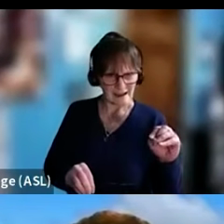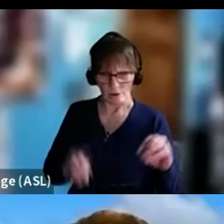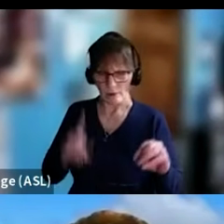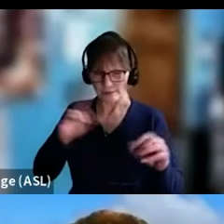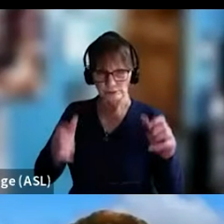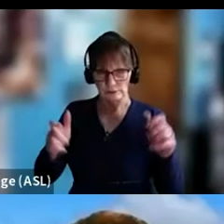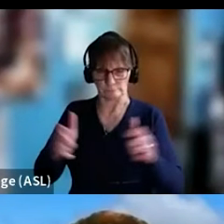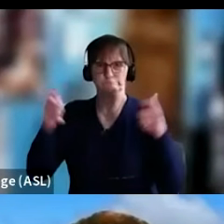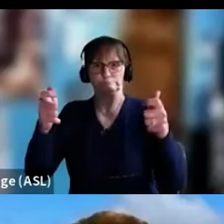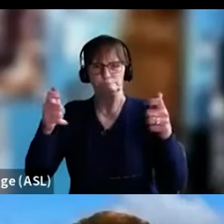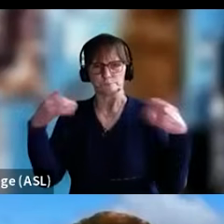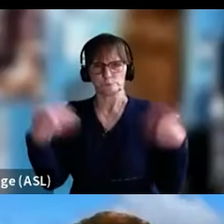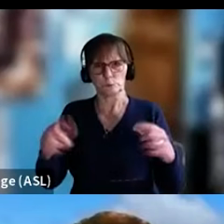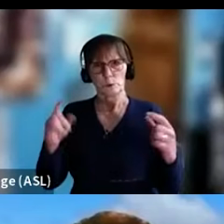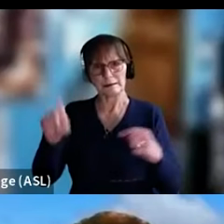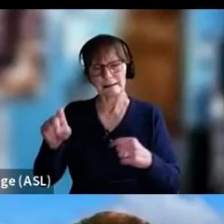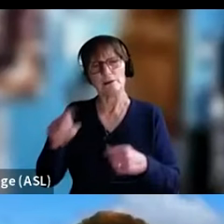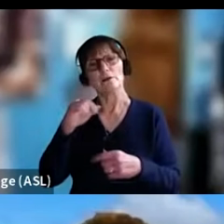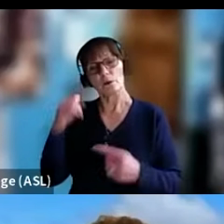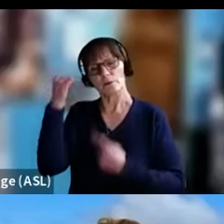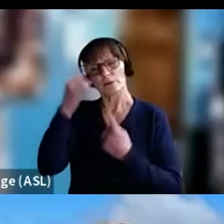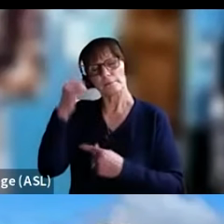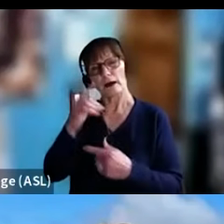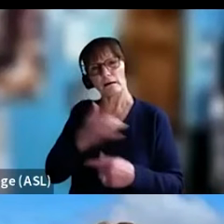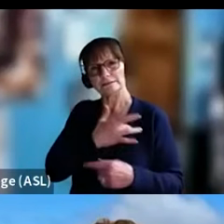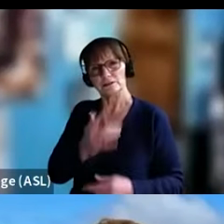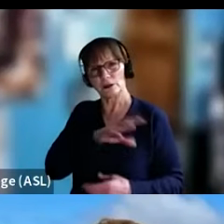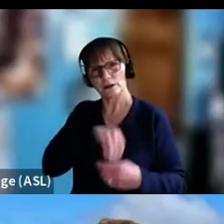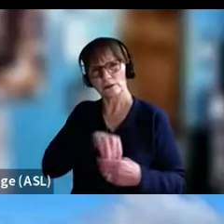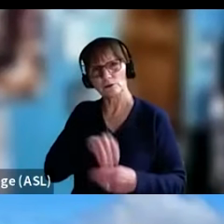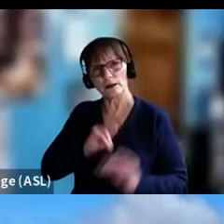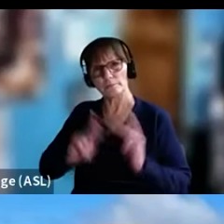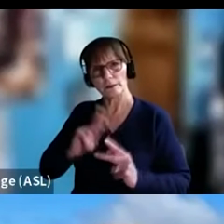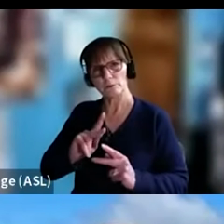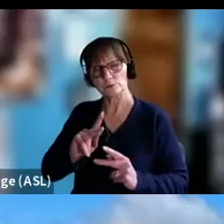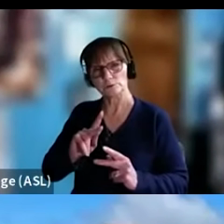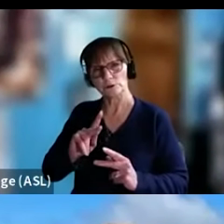And so just really thinking about intentionally including people's voices who have lived experience,